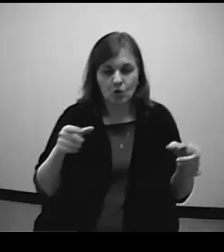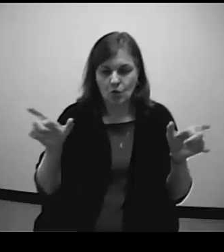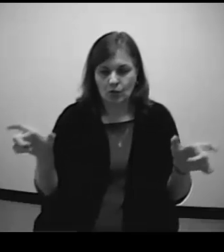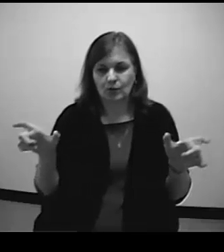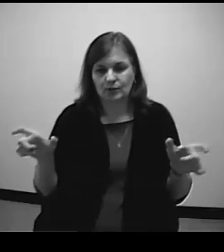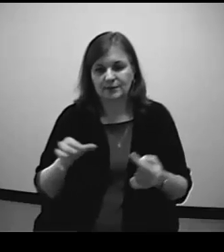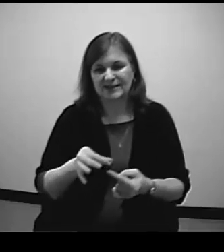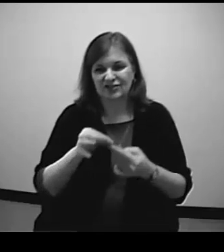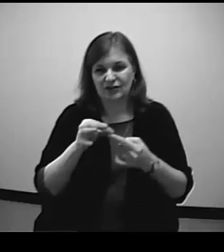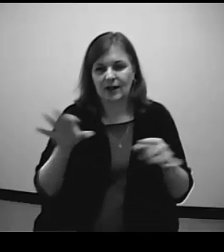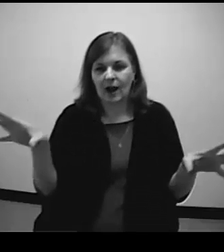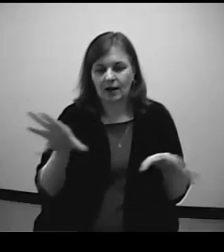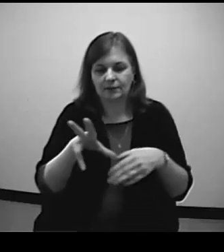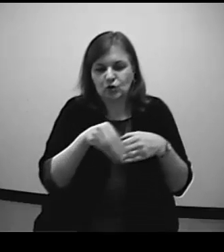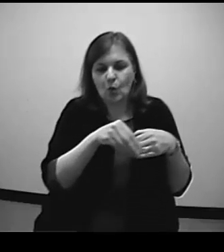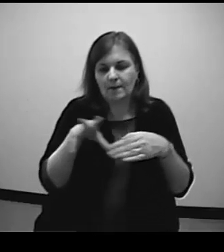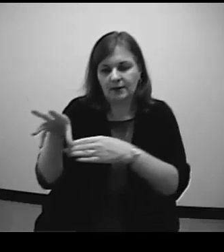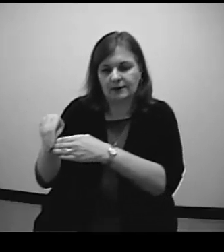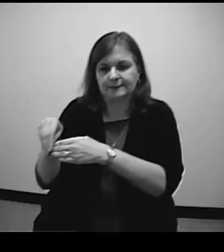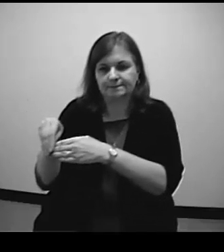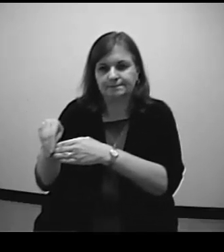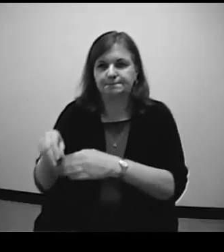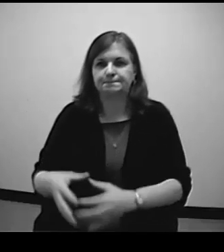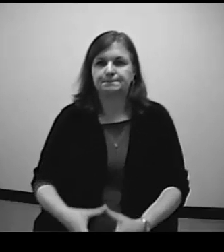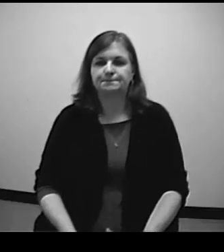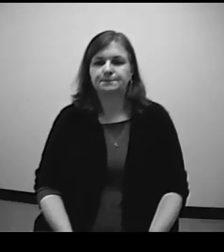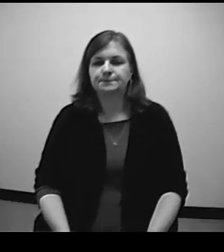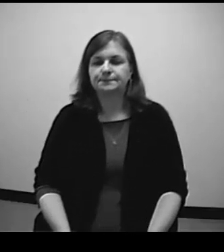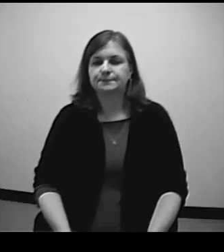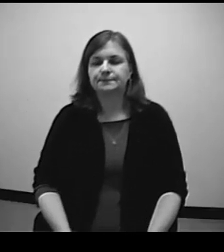or the red and blue in particular NOT THE GREEN